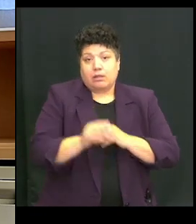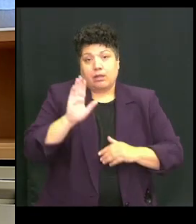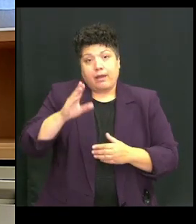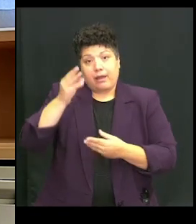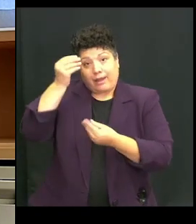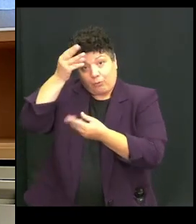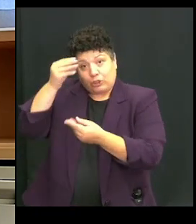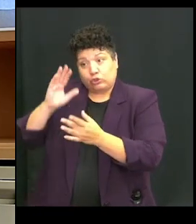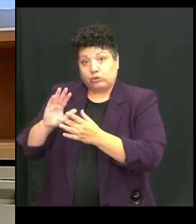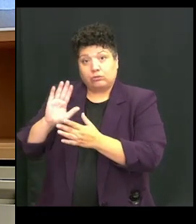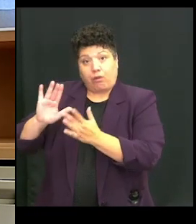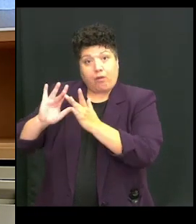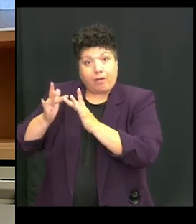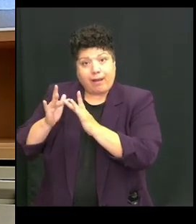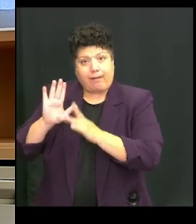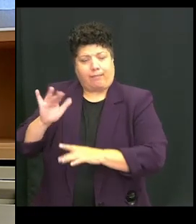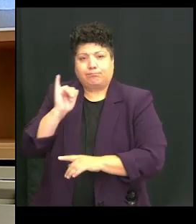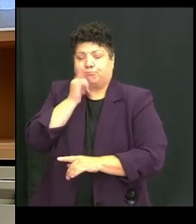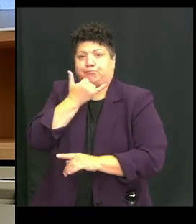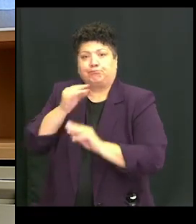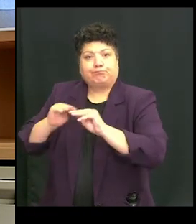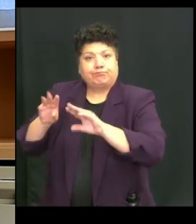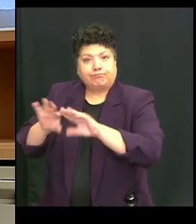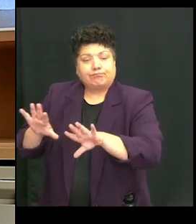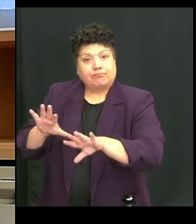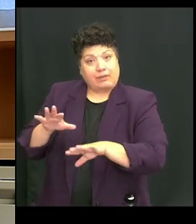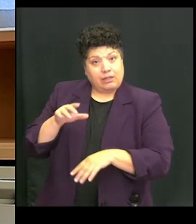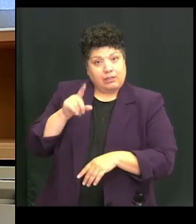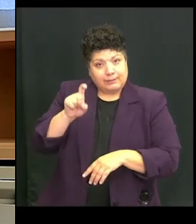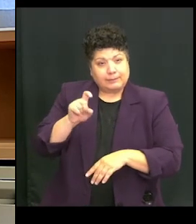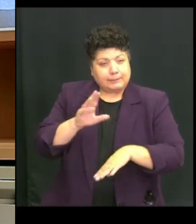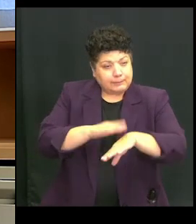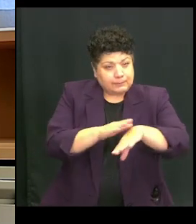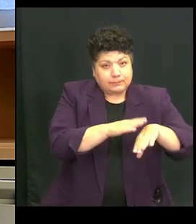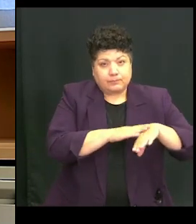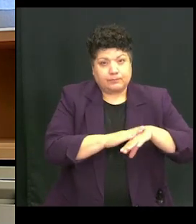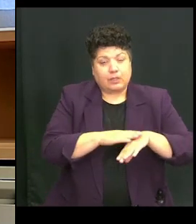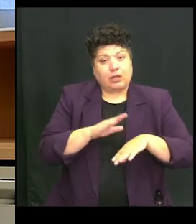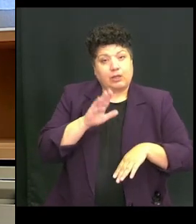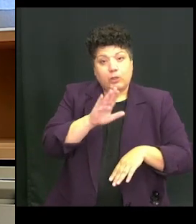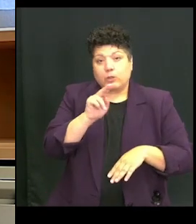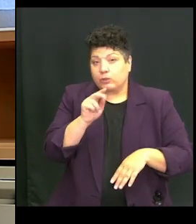to bolster trust and mainstream news by educating people about what exactly journalists do.